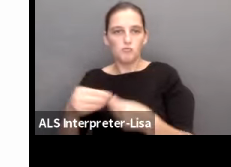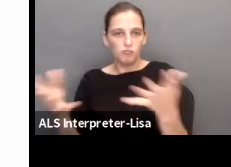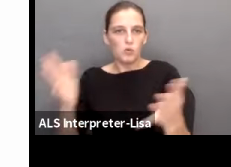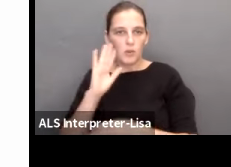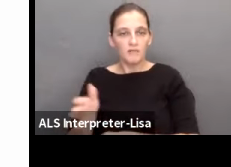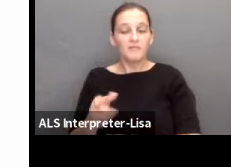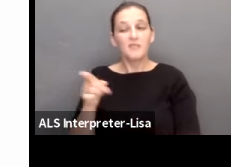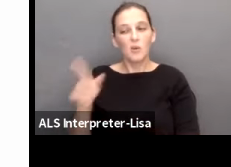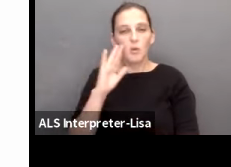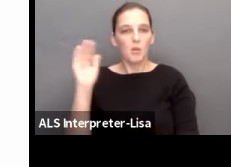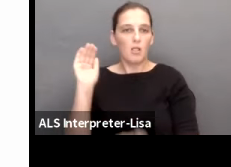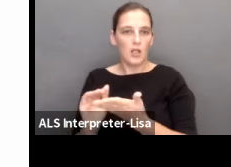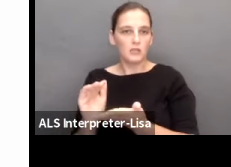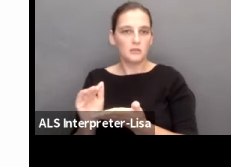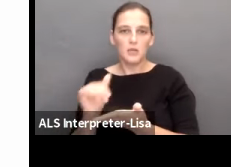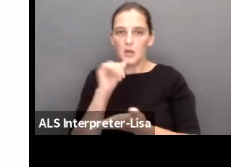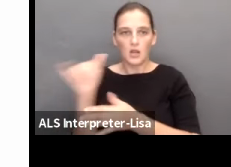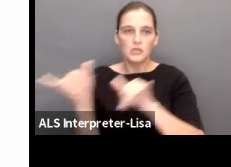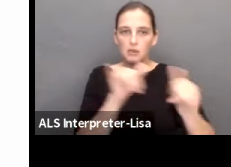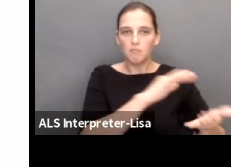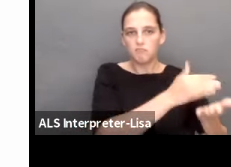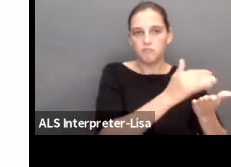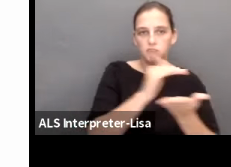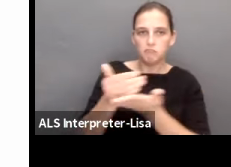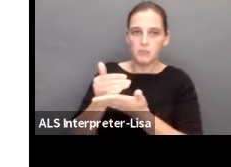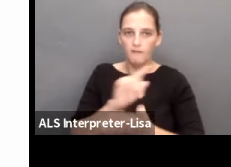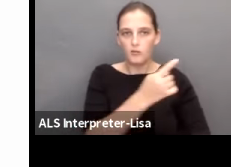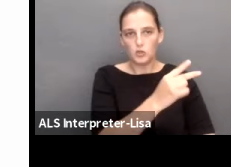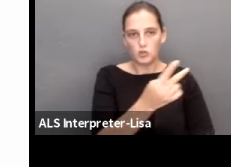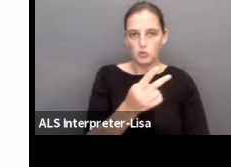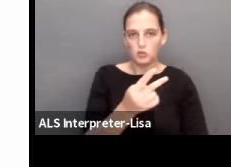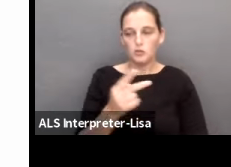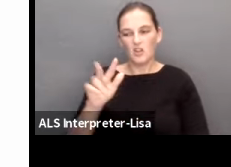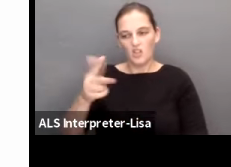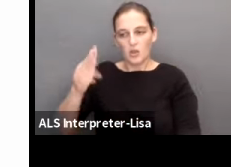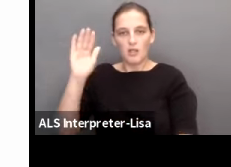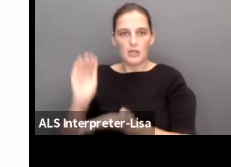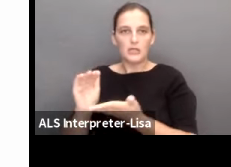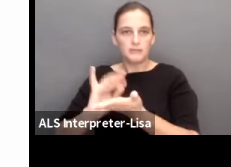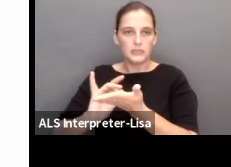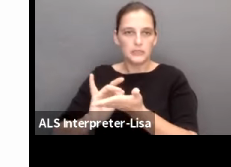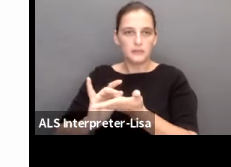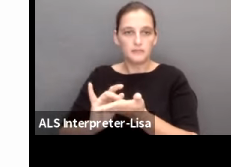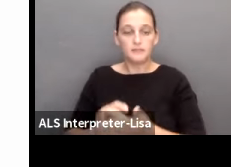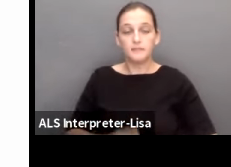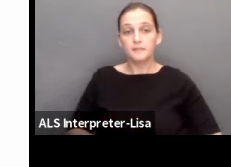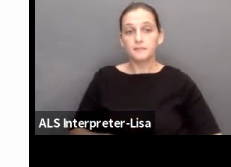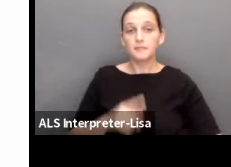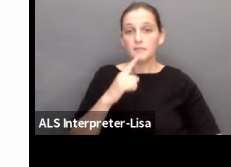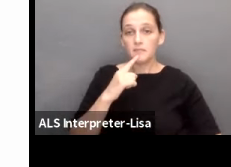than the original series and again what we're hearing is higher vaccine effectiveness against